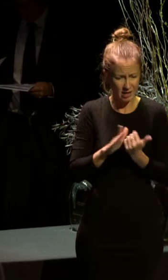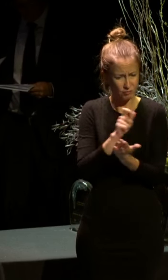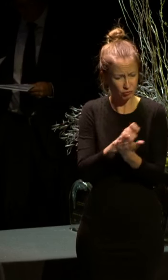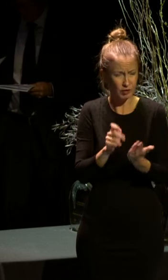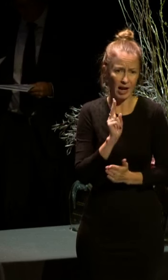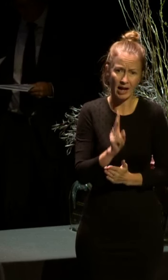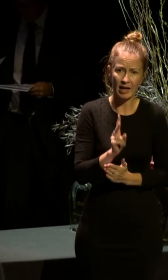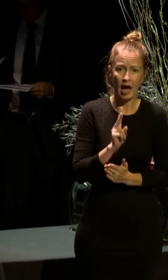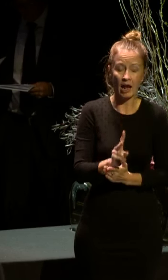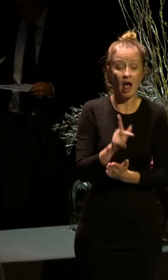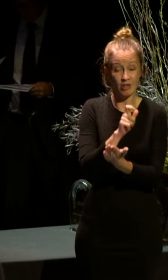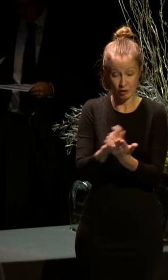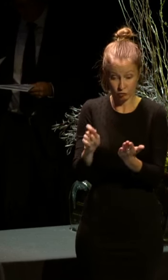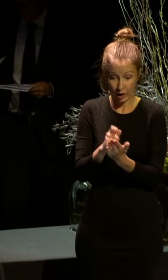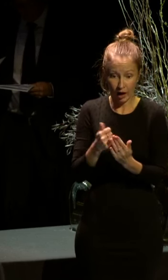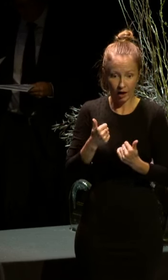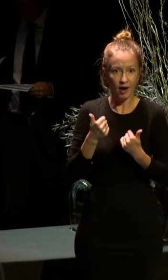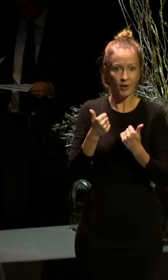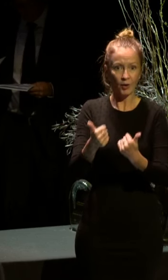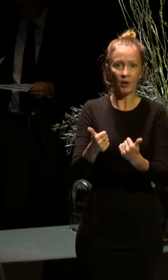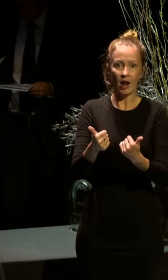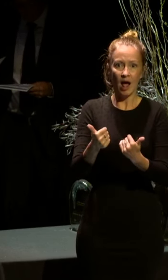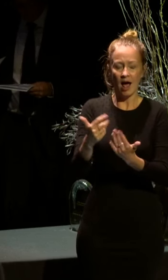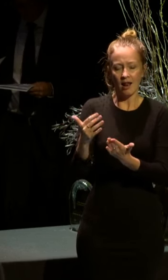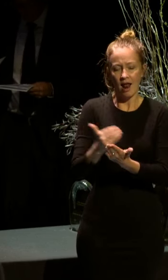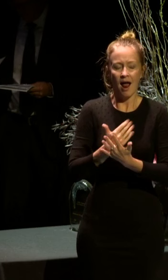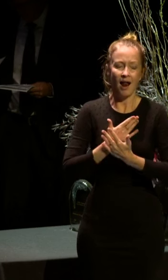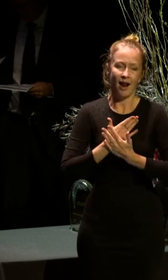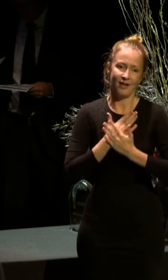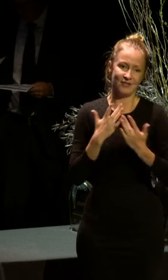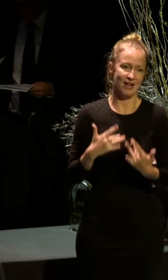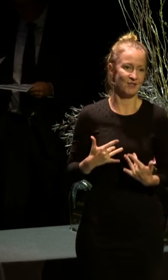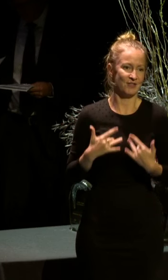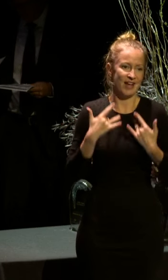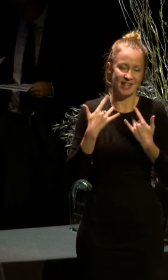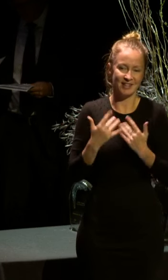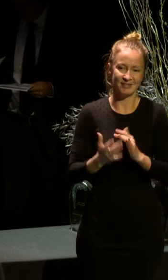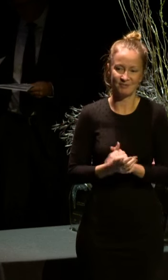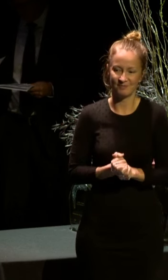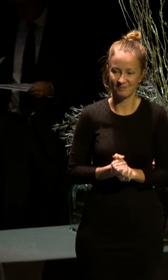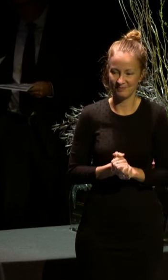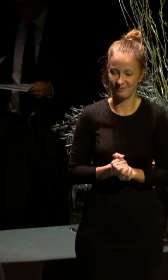then writing something decent and nursing that lovely feeling for quite some time.